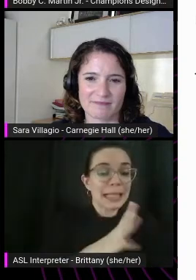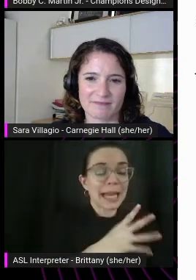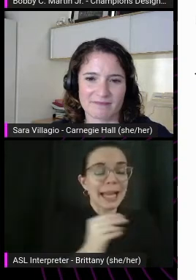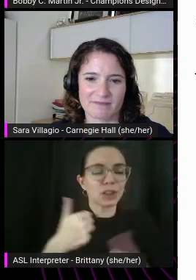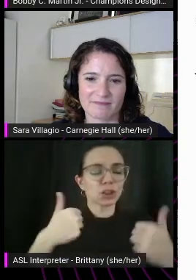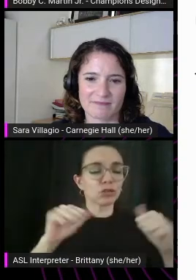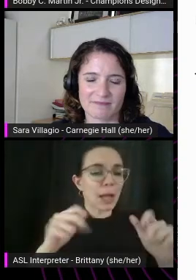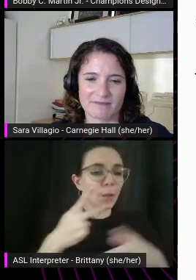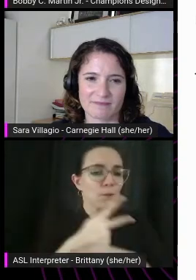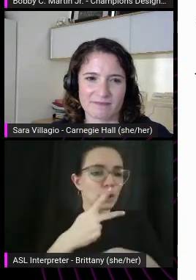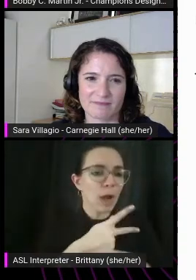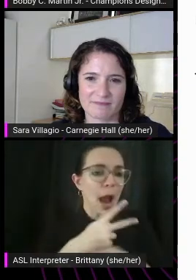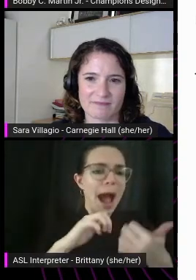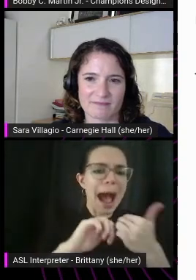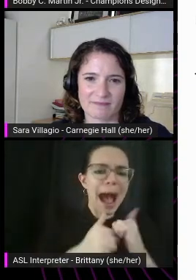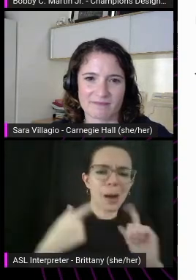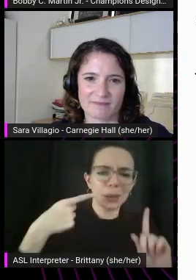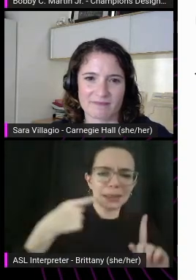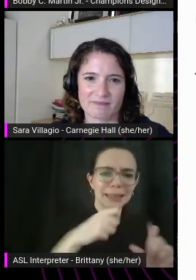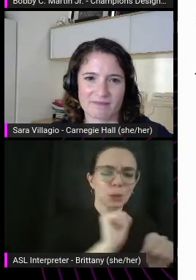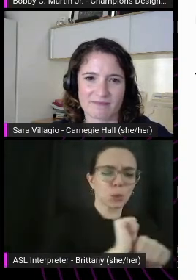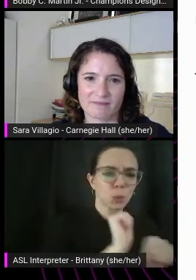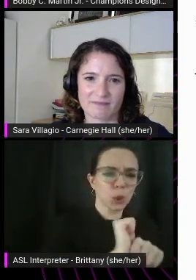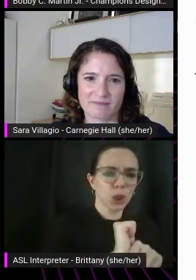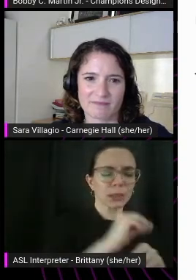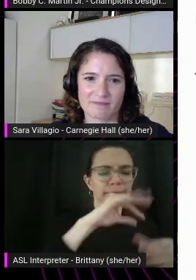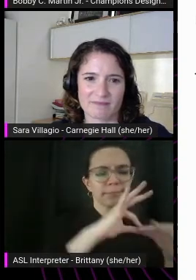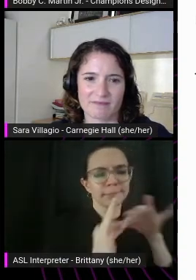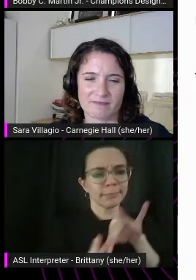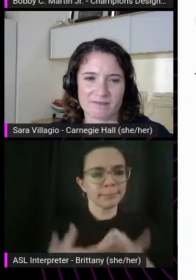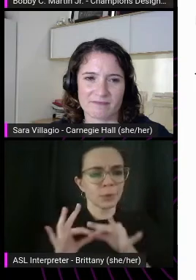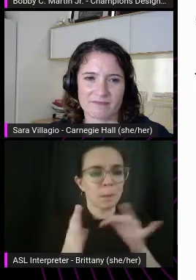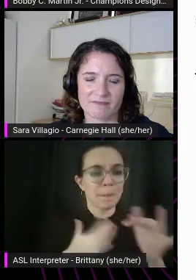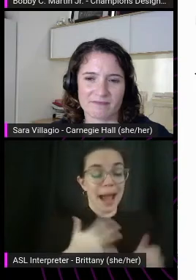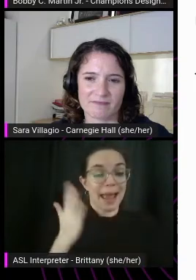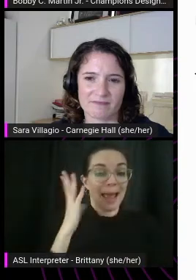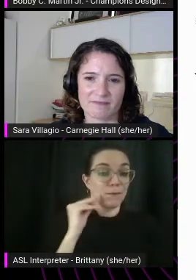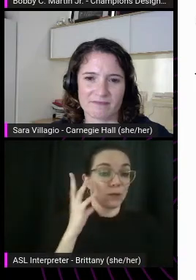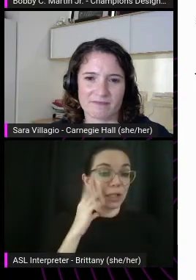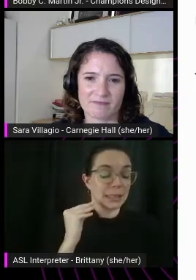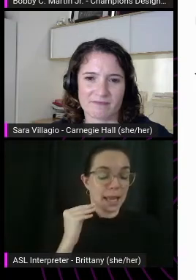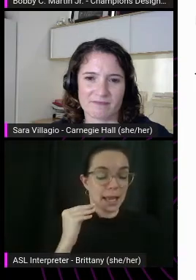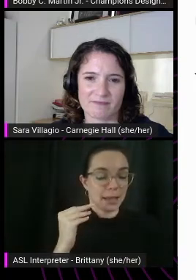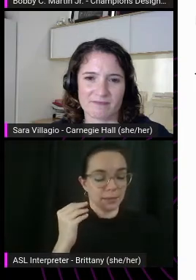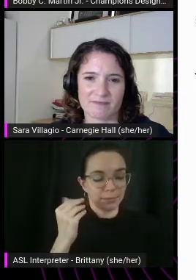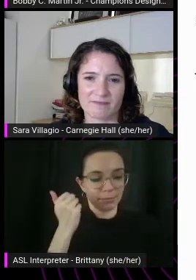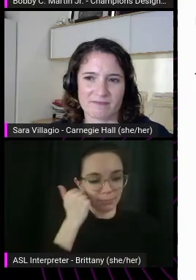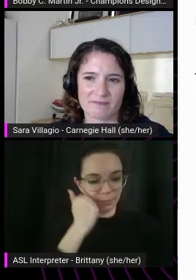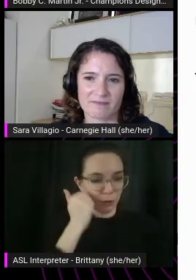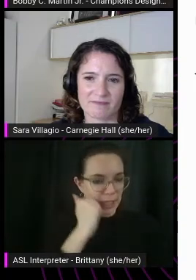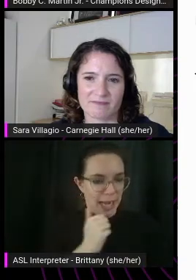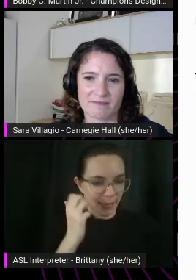like, how does this work into my everyday life and everything in between. And in the process